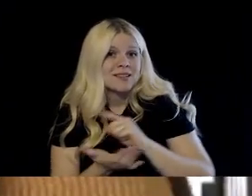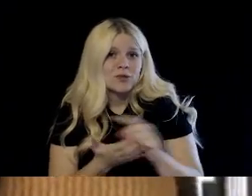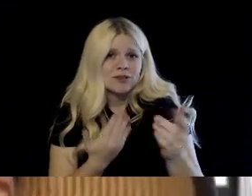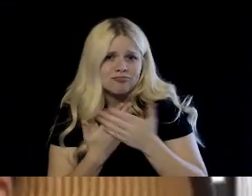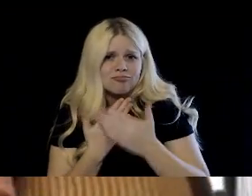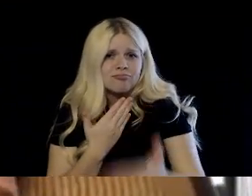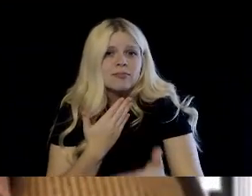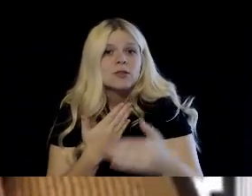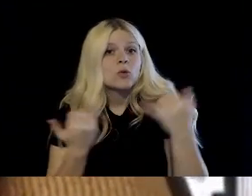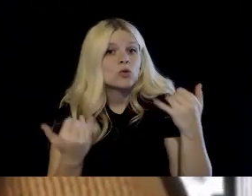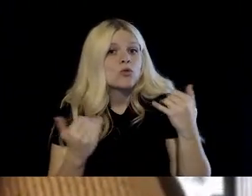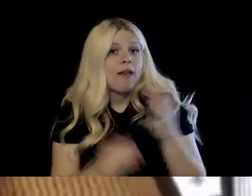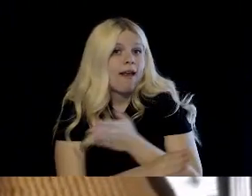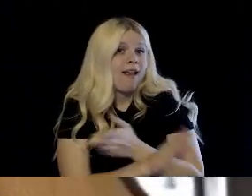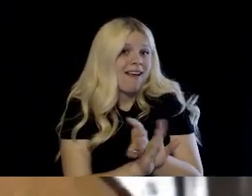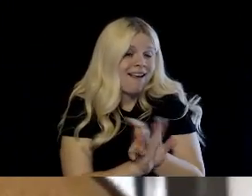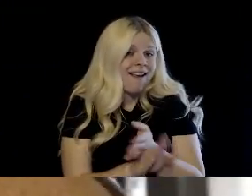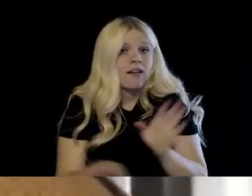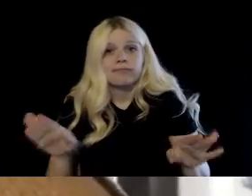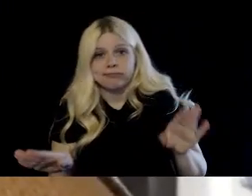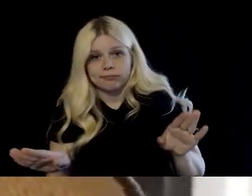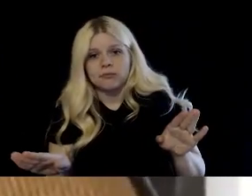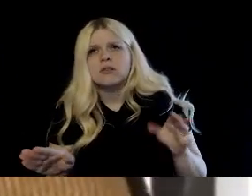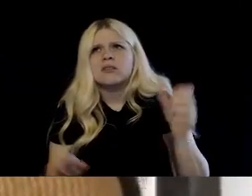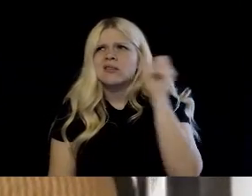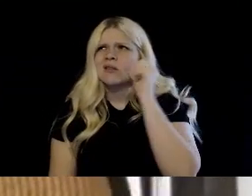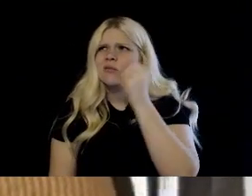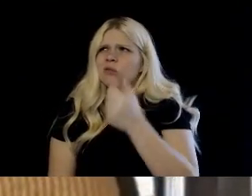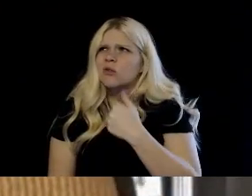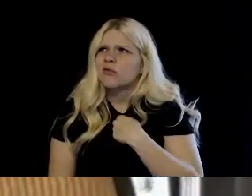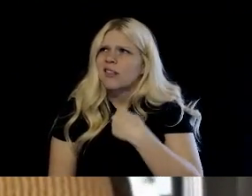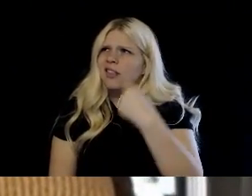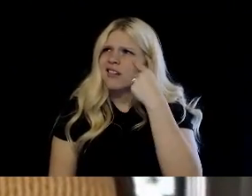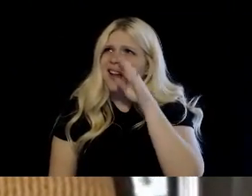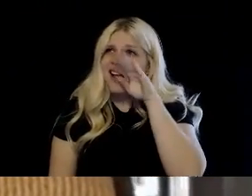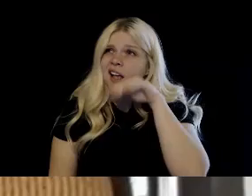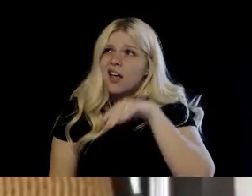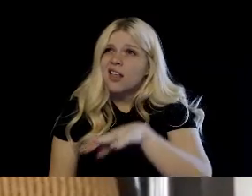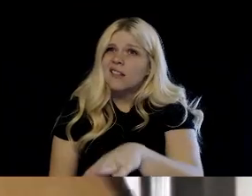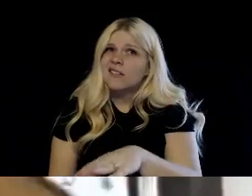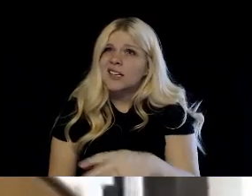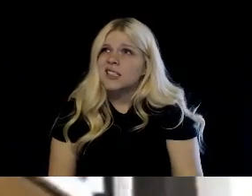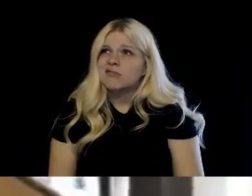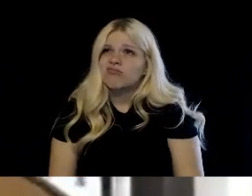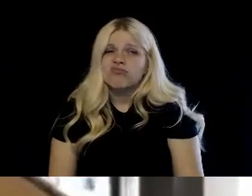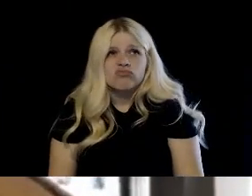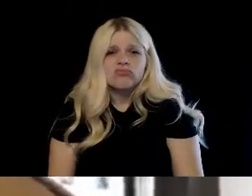Tomorrow- I think we think we have elephants tomorrow. Is that right?